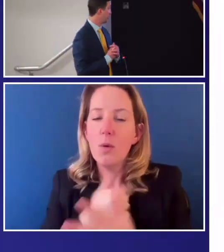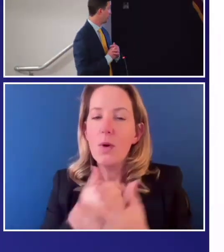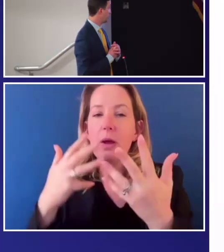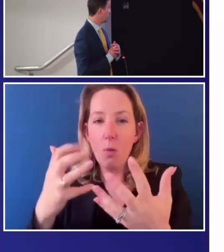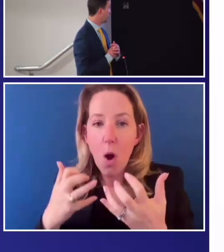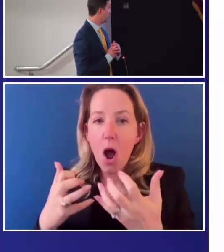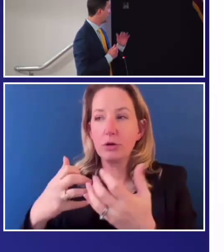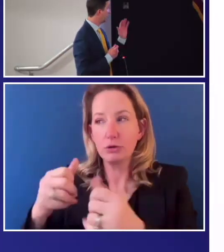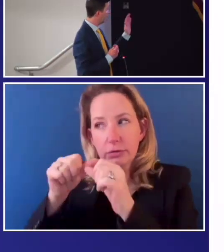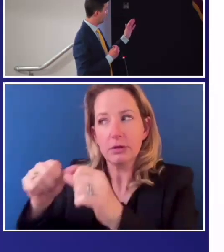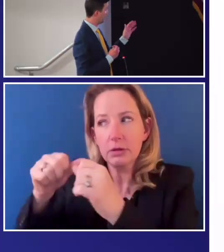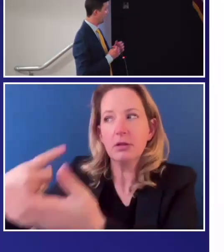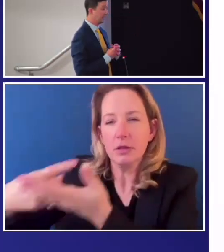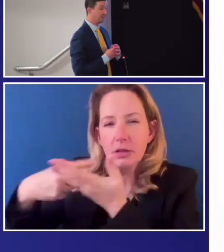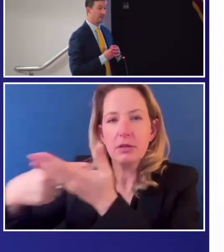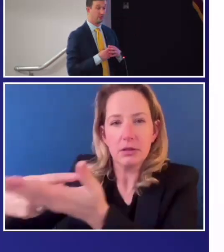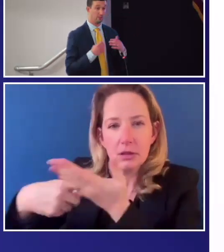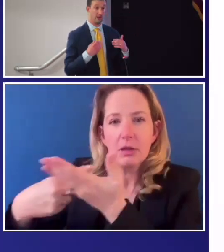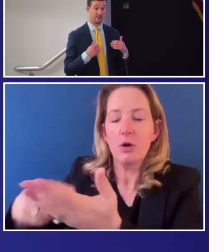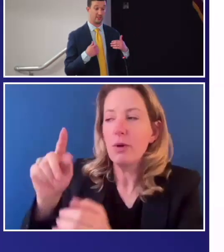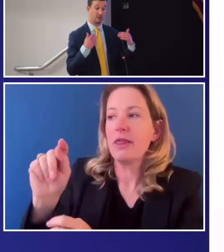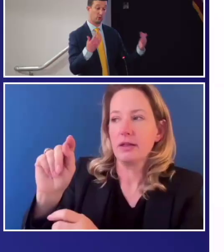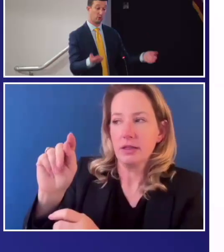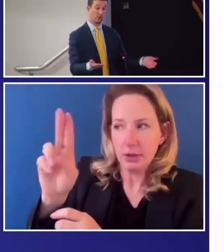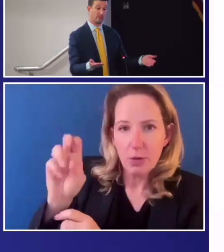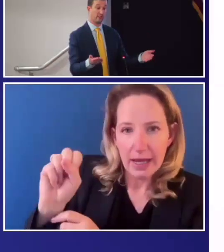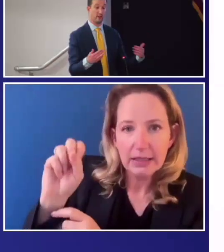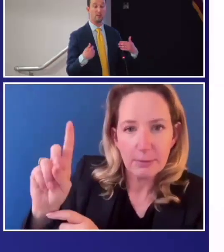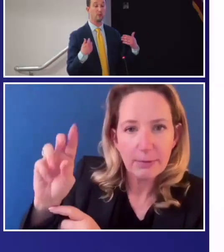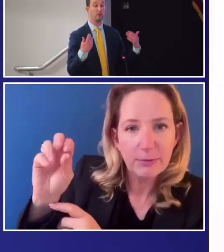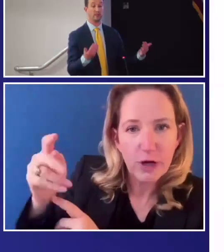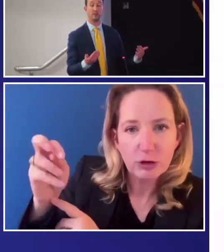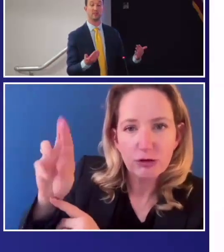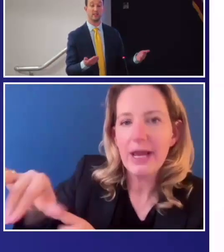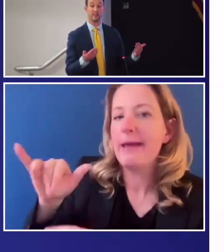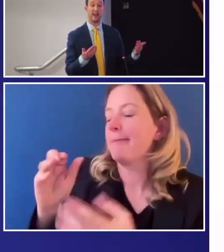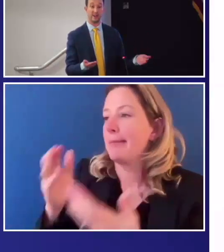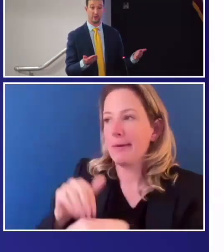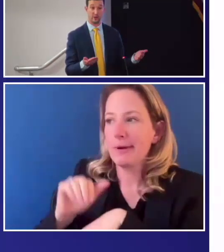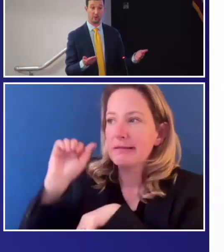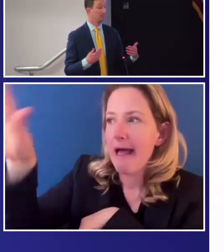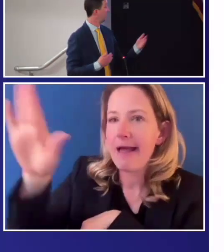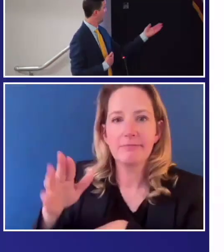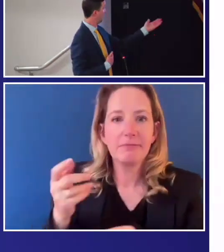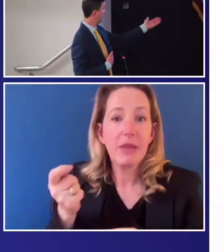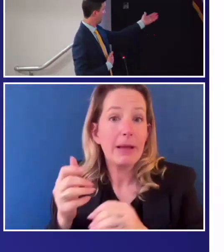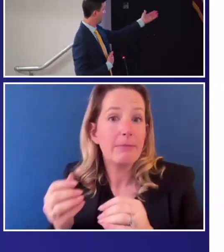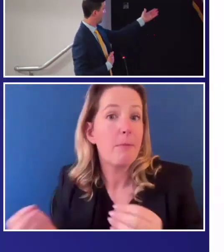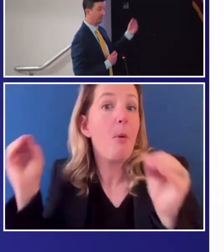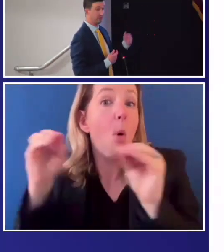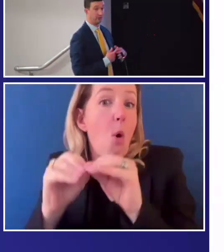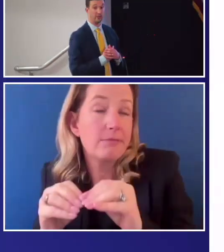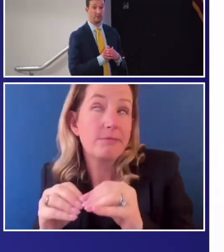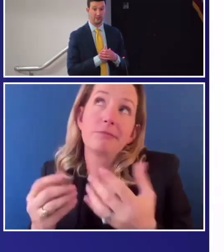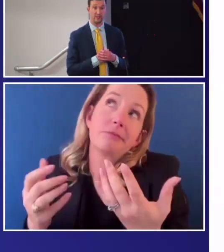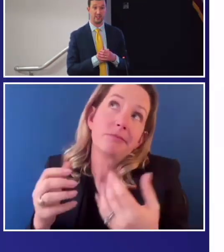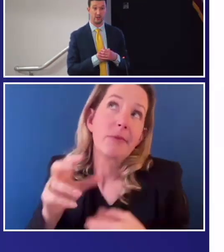Treasury so that we can understand that the process that we're going to send them -- maybe we send them a slightly higher number, maybe between 30 and 50 Title IV